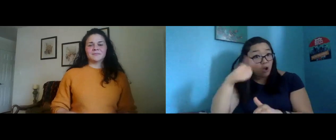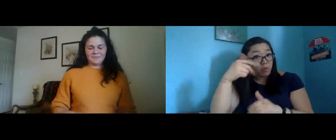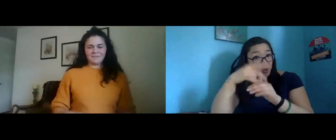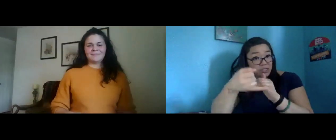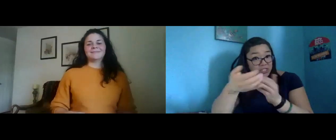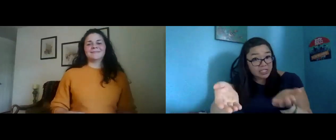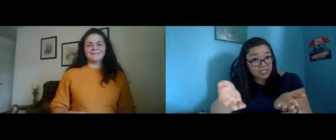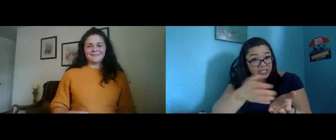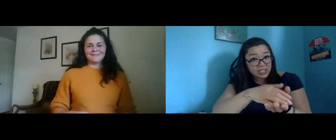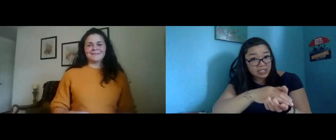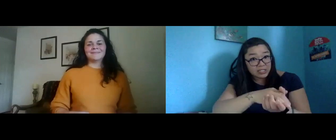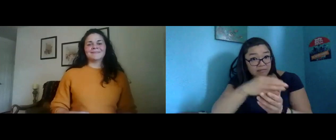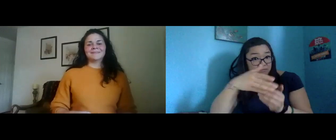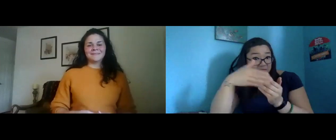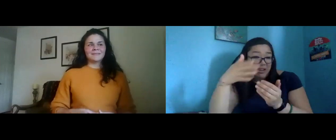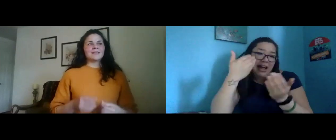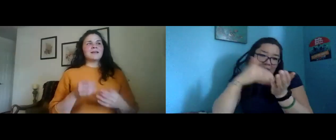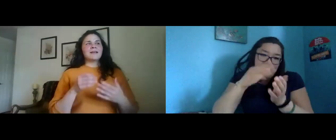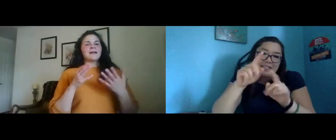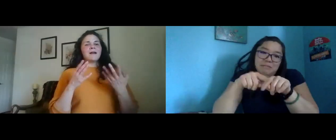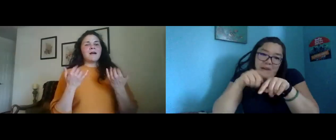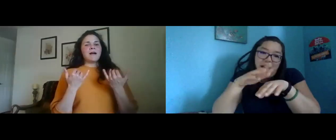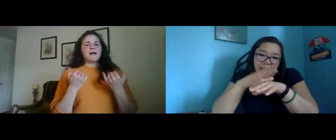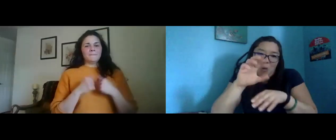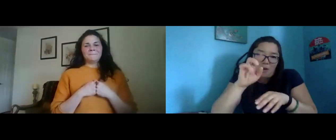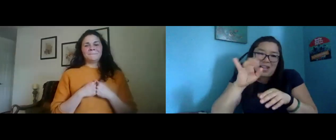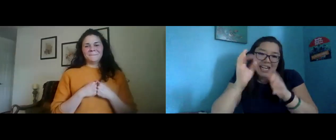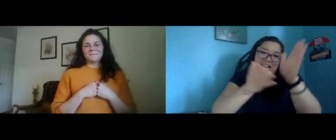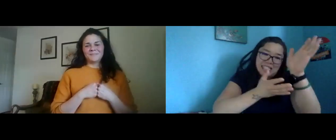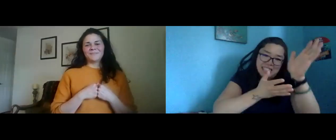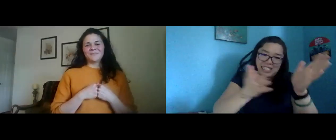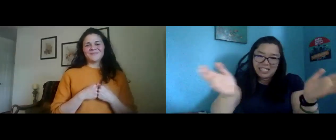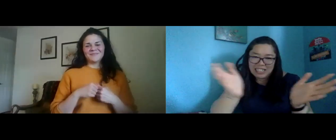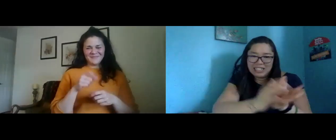Do you have other projects lined up? Then again, it depends on COVID-19’s outcomes.